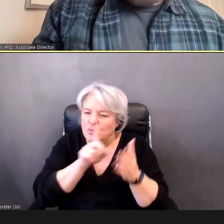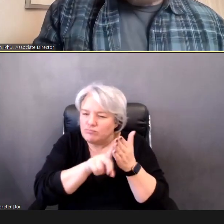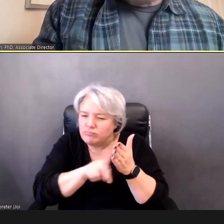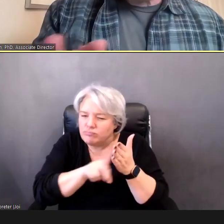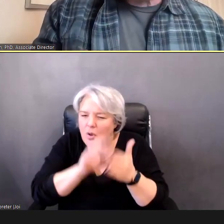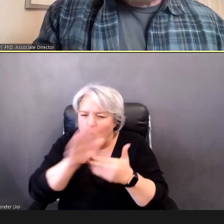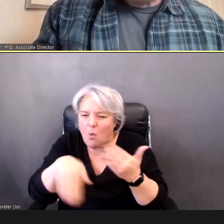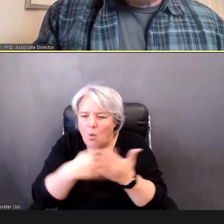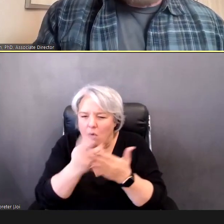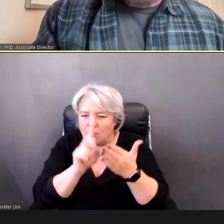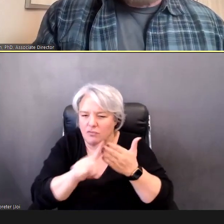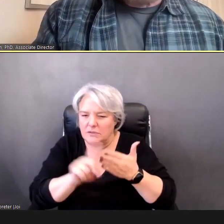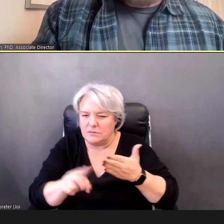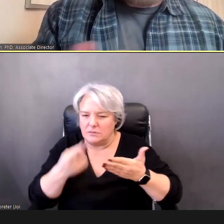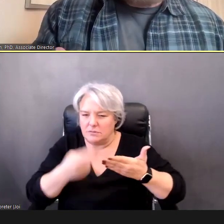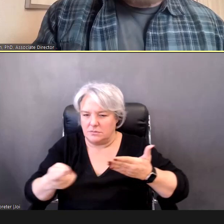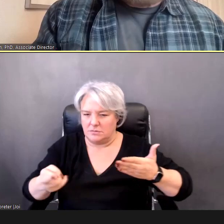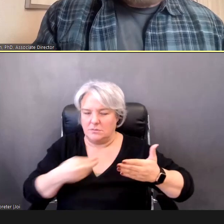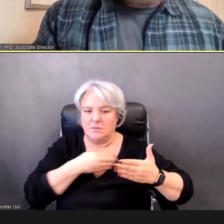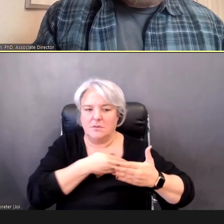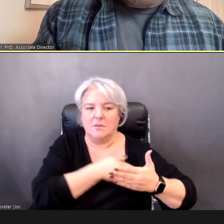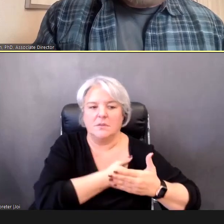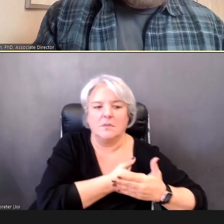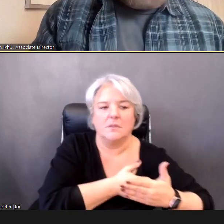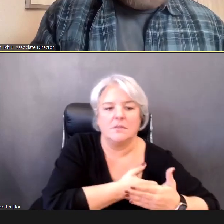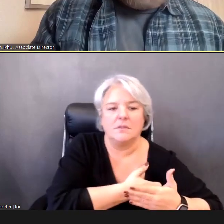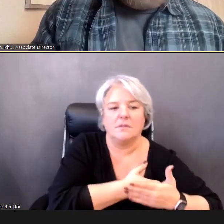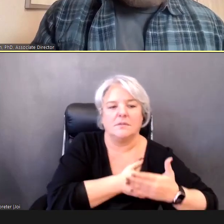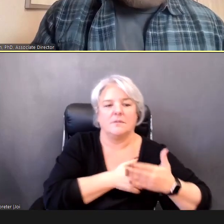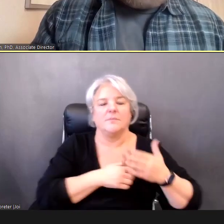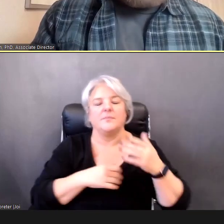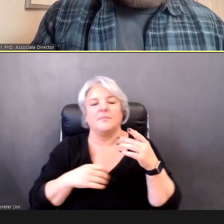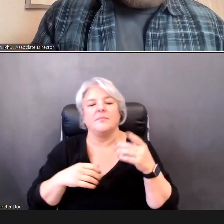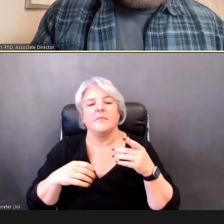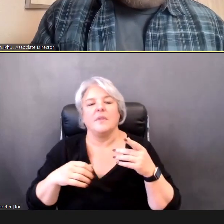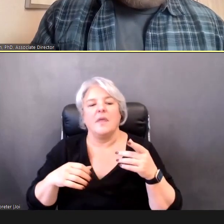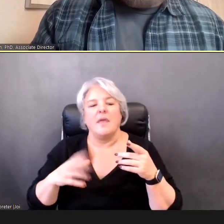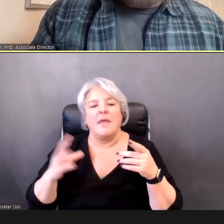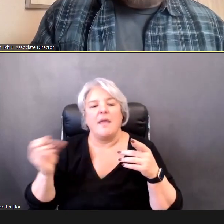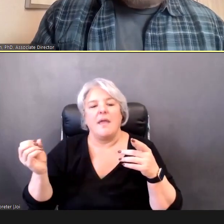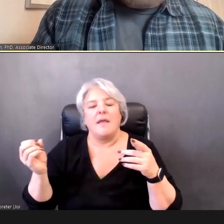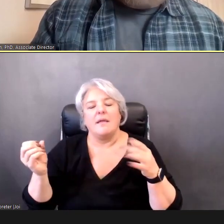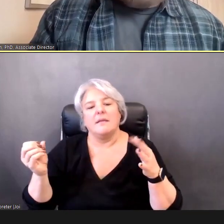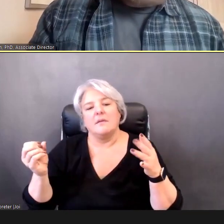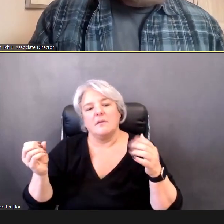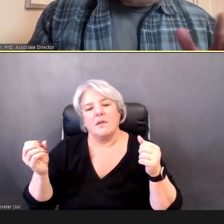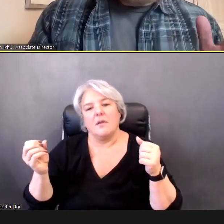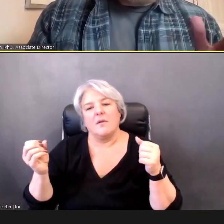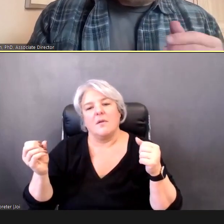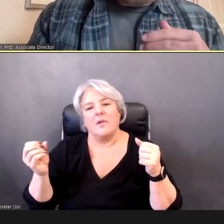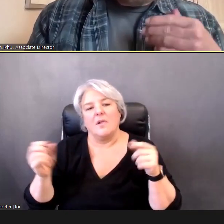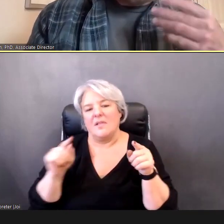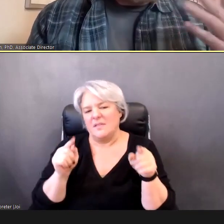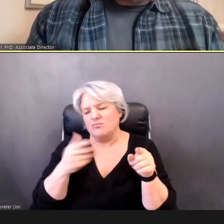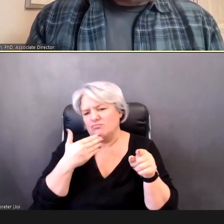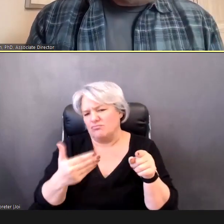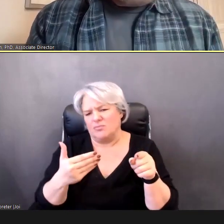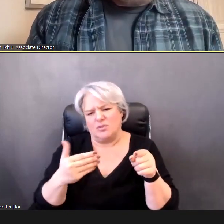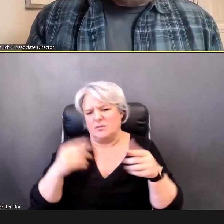you're going to find a a range of resources um and um and this is good to